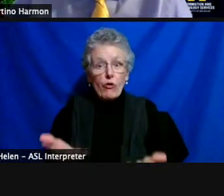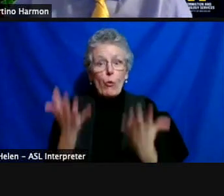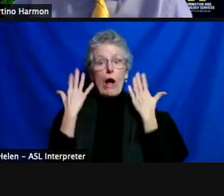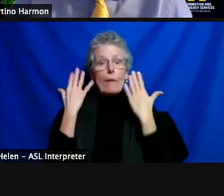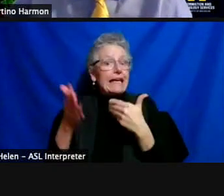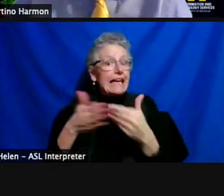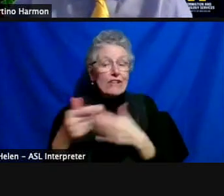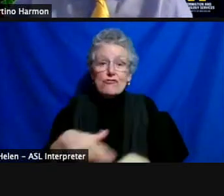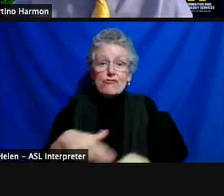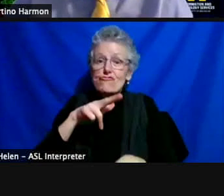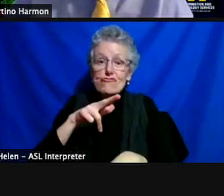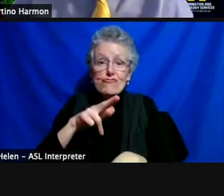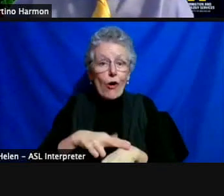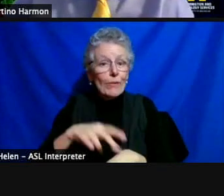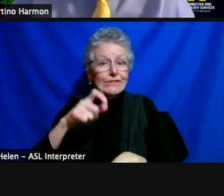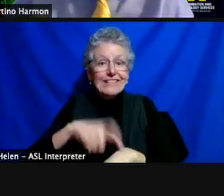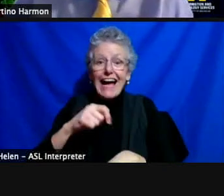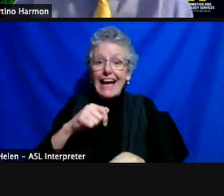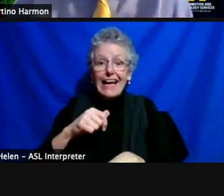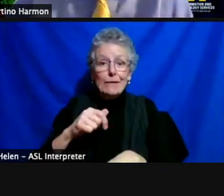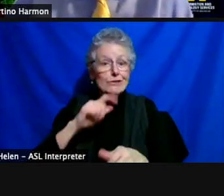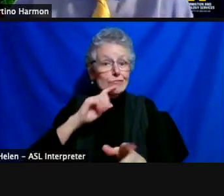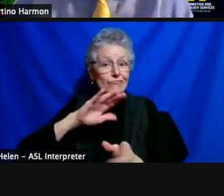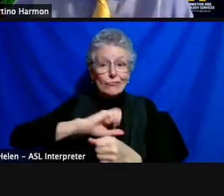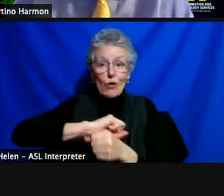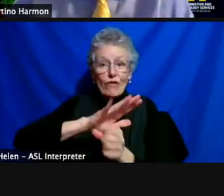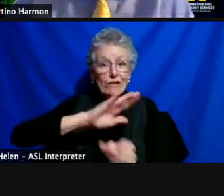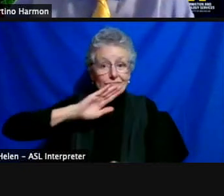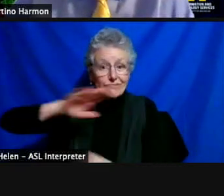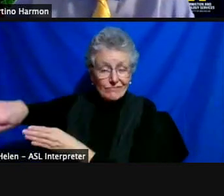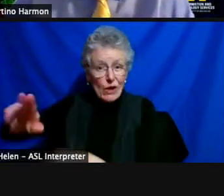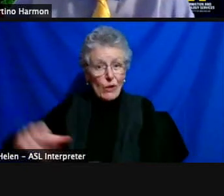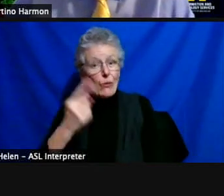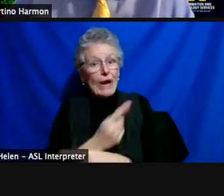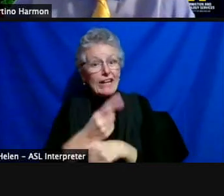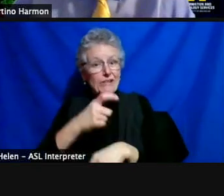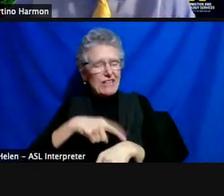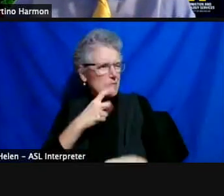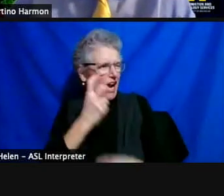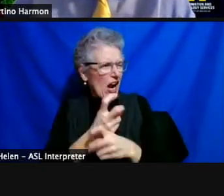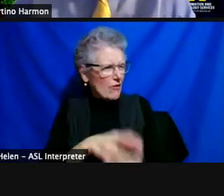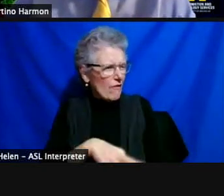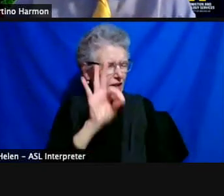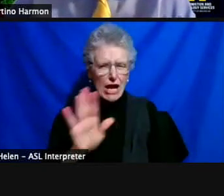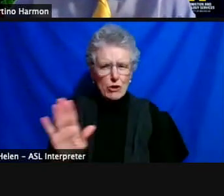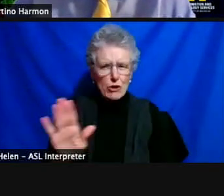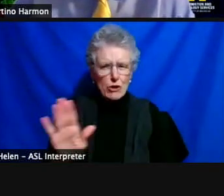Outside of a pandemic it can be hard to find your people, but just keep looking,